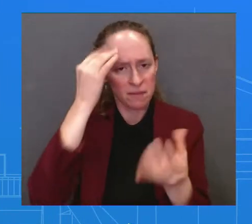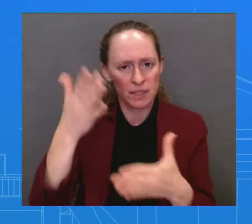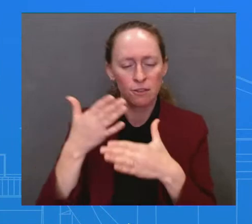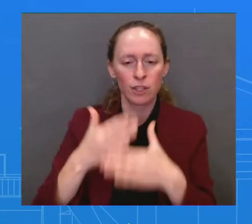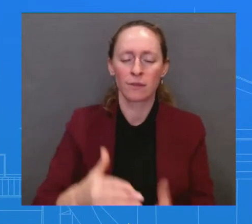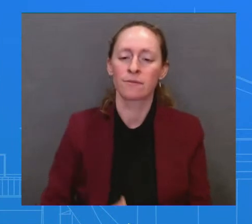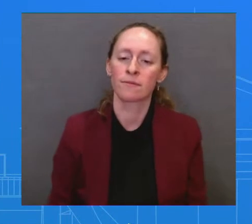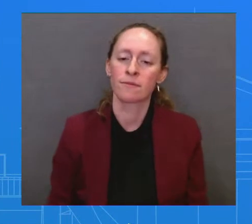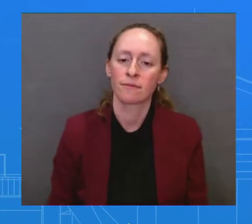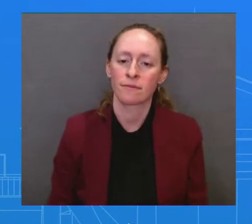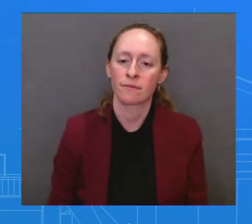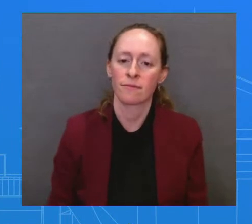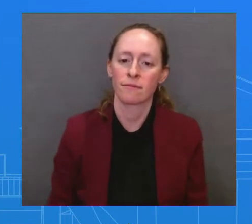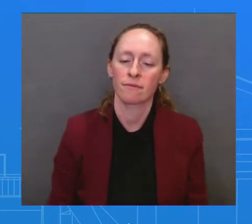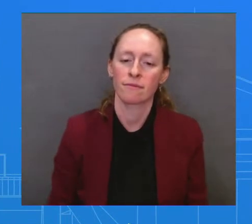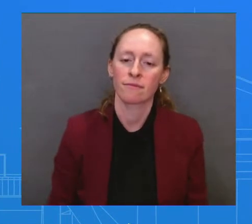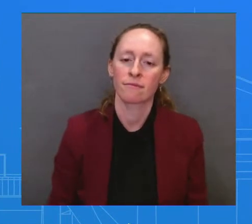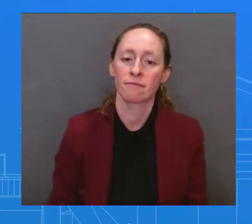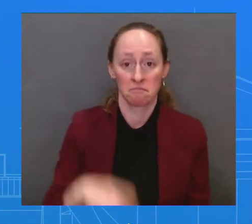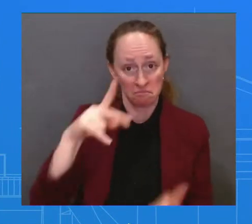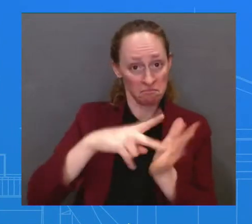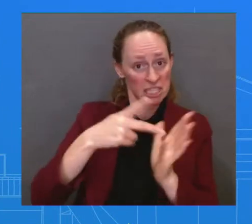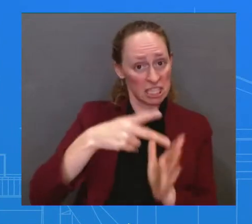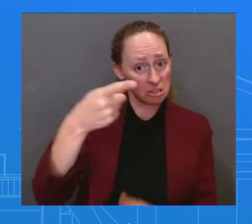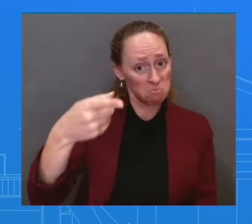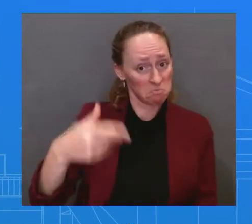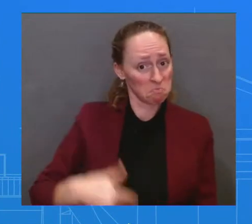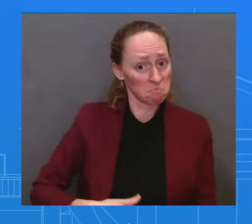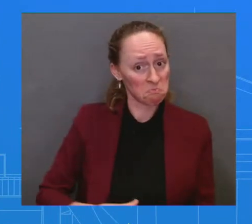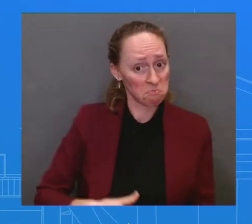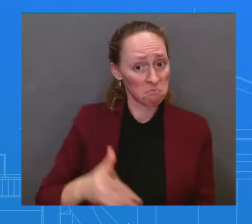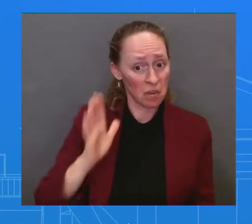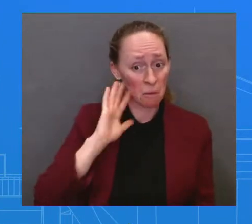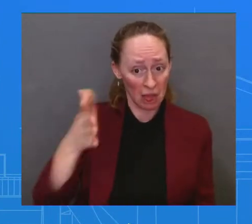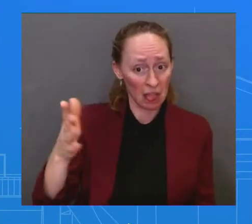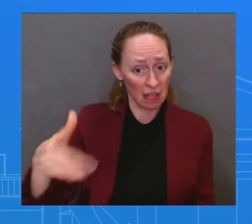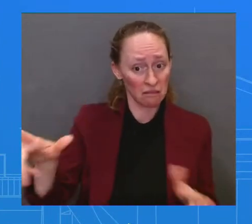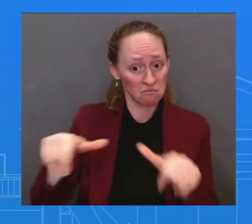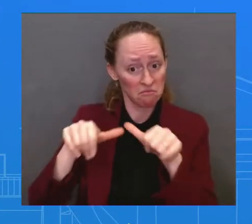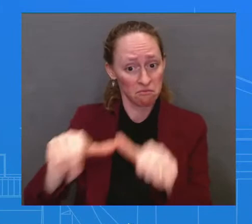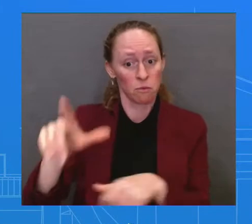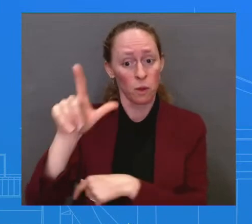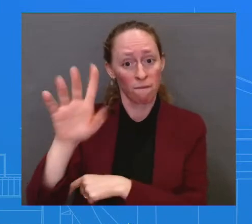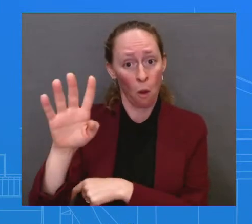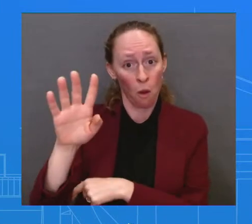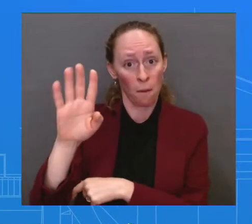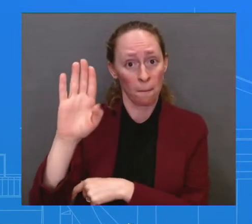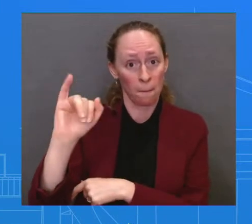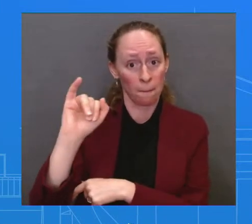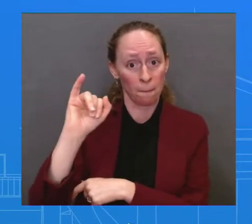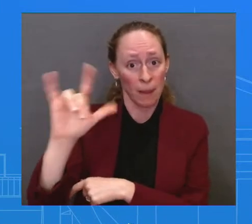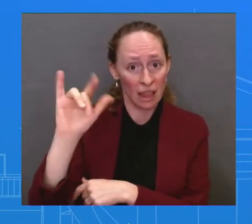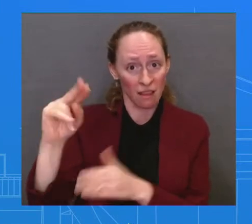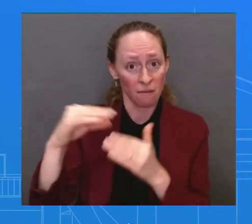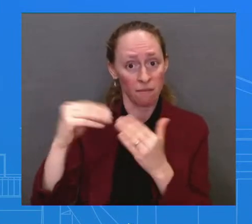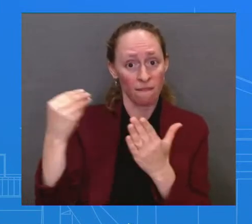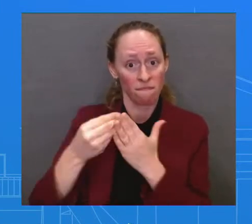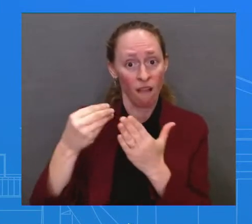pass the necessary $24 billion in funds that you say is -- are necessary going forward in Ukraine. By what date does that need to occur to not have any impact?